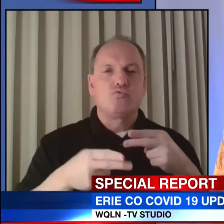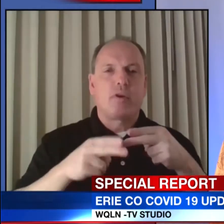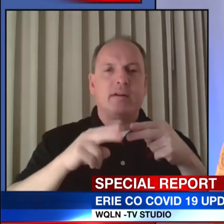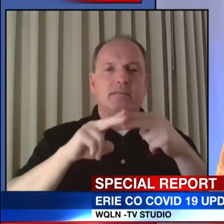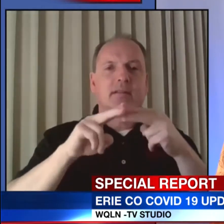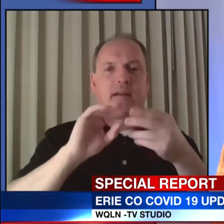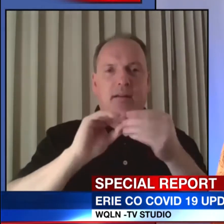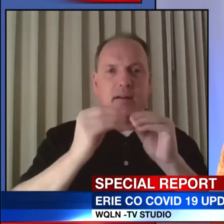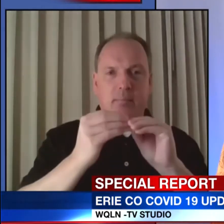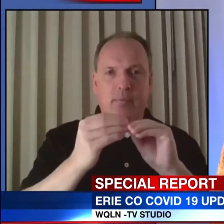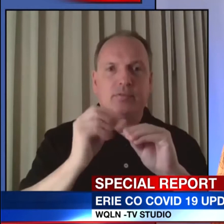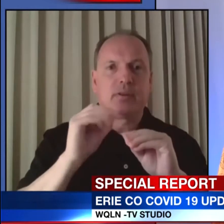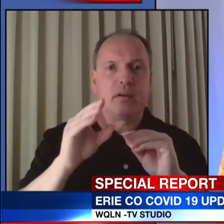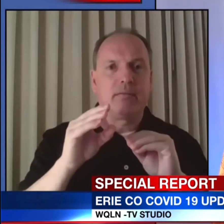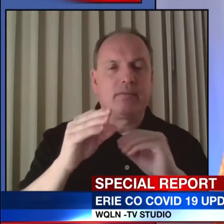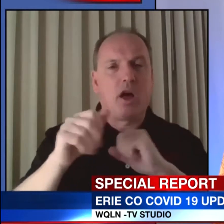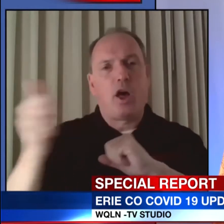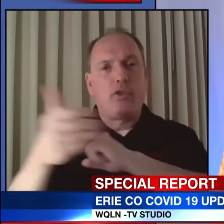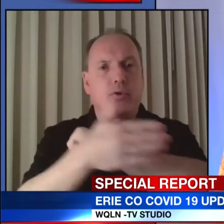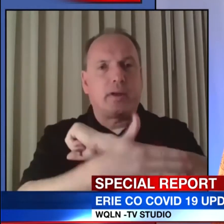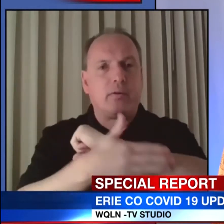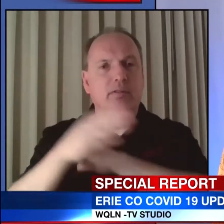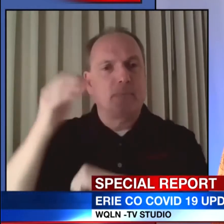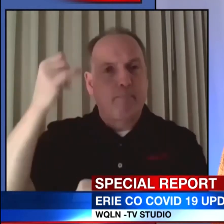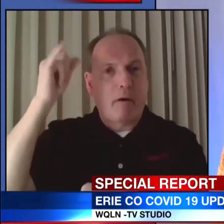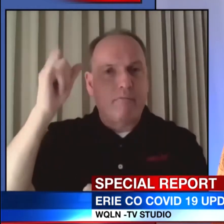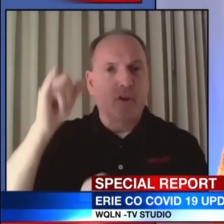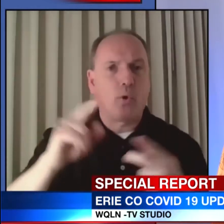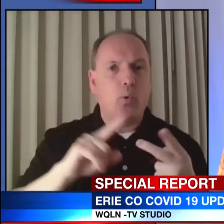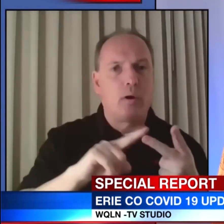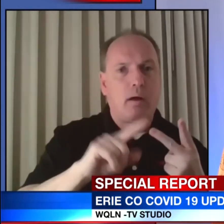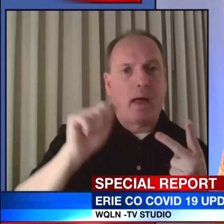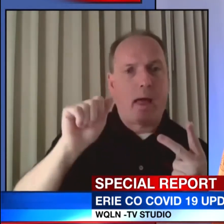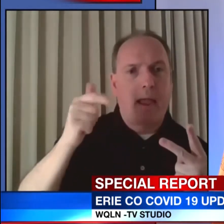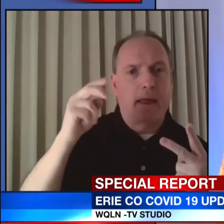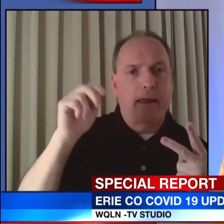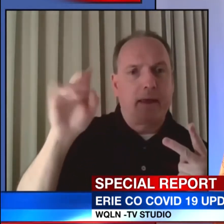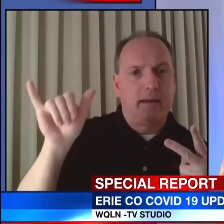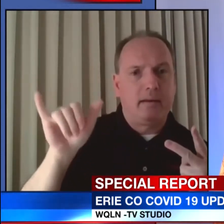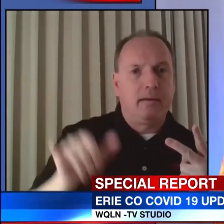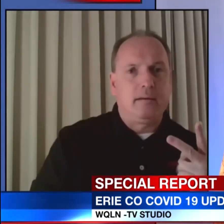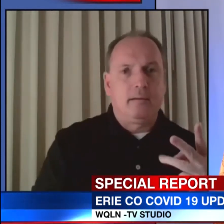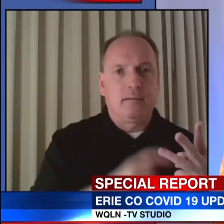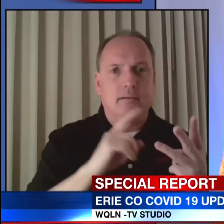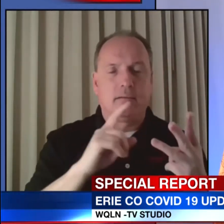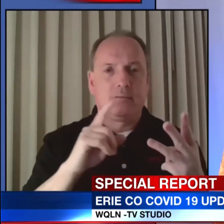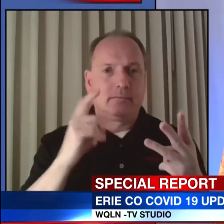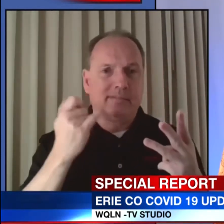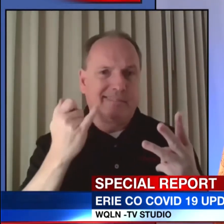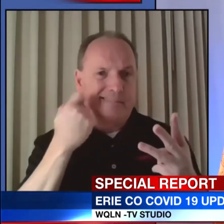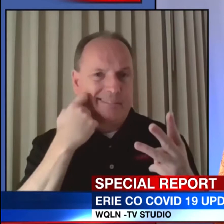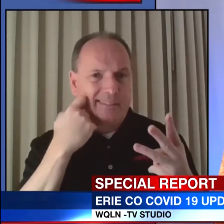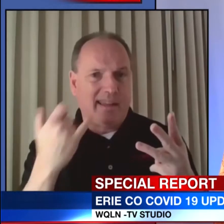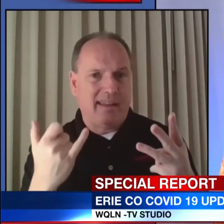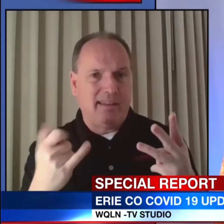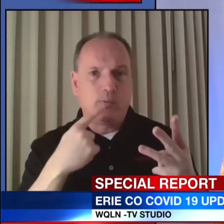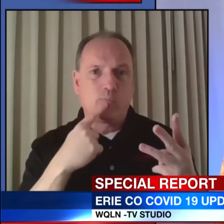ERIE TIMES NEWS. DAVID? YES. IT IS DAVID. I WANT TO GET BACK TO THE